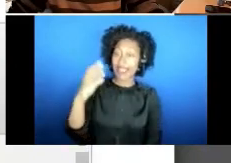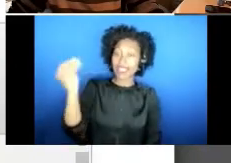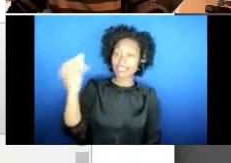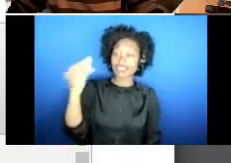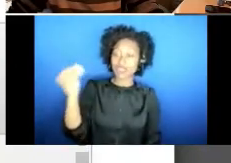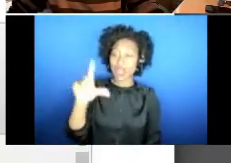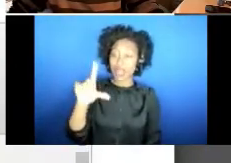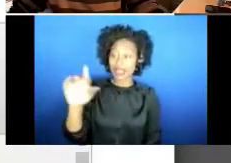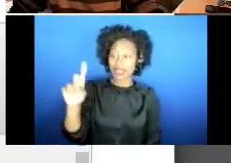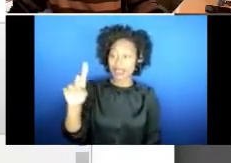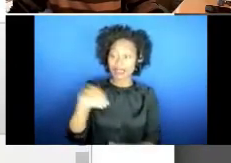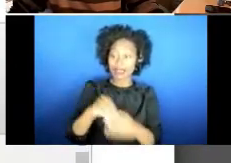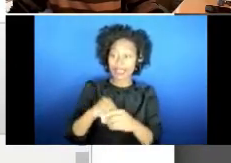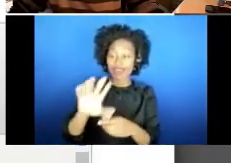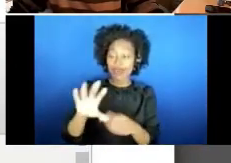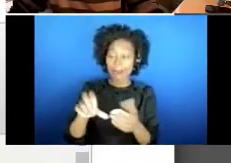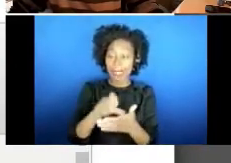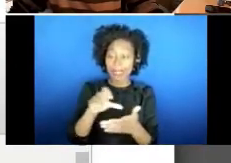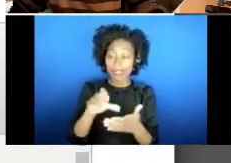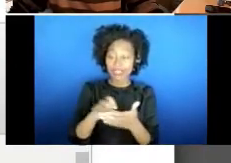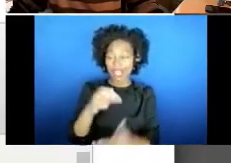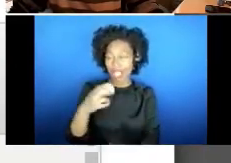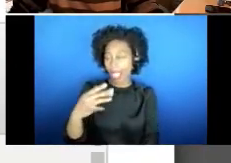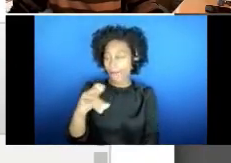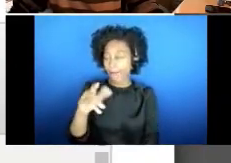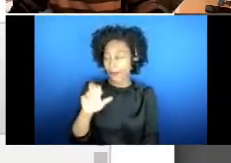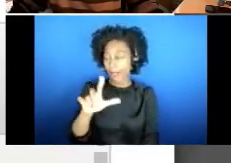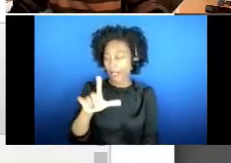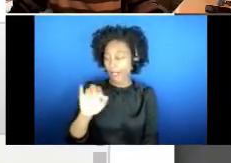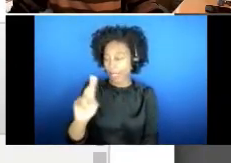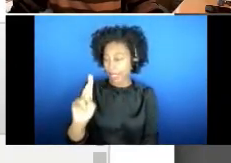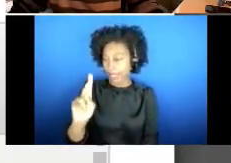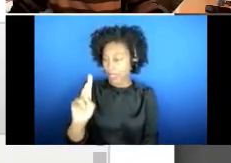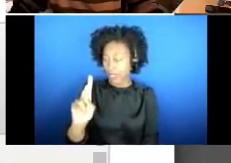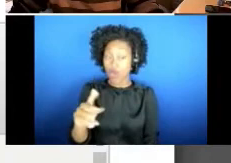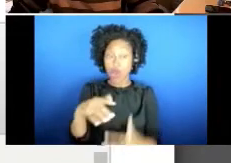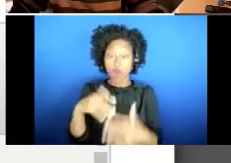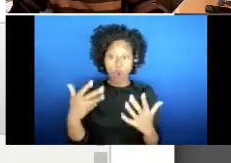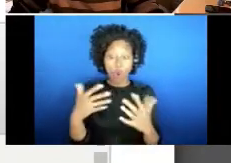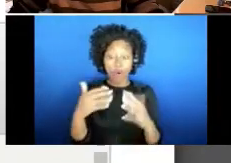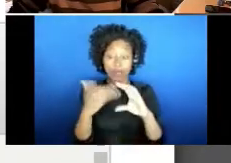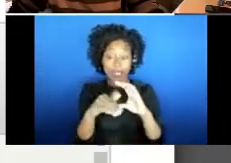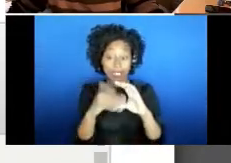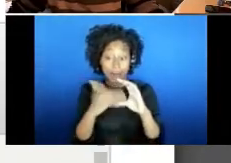your page, or how you can embed an email address within your page.